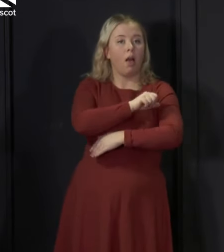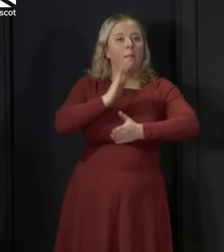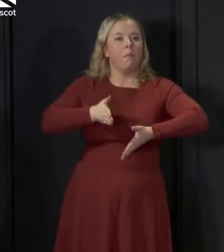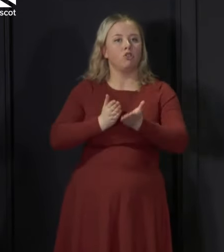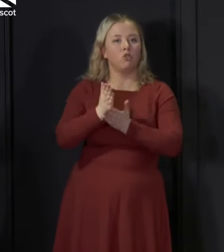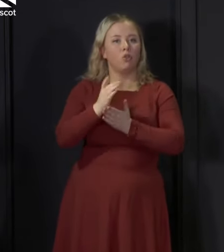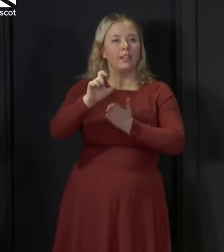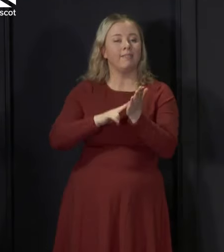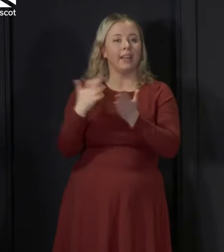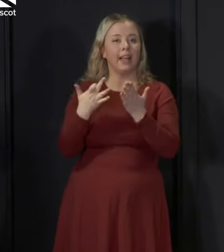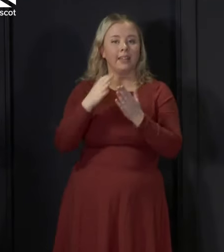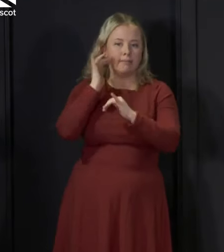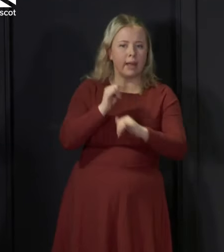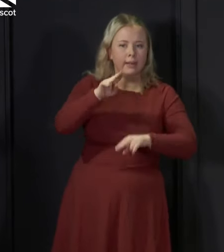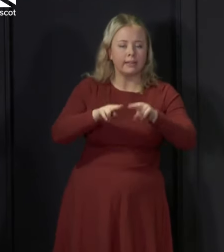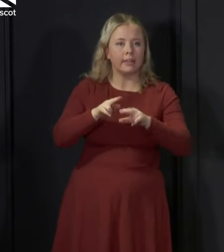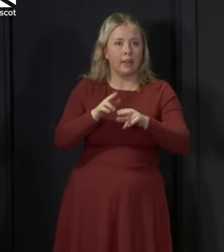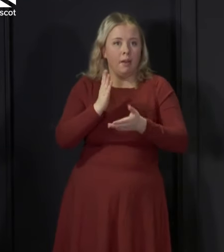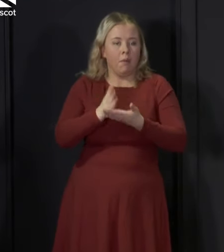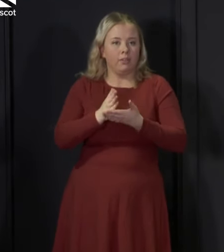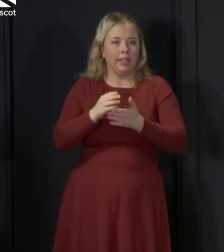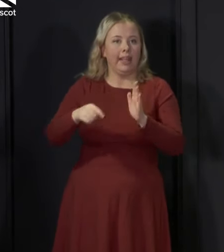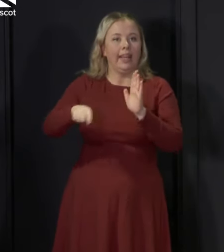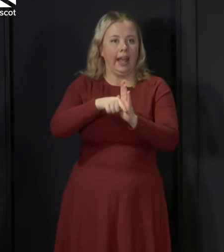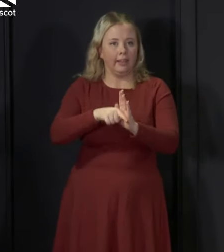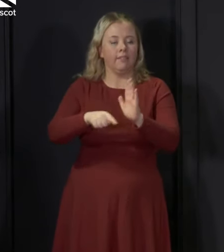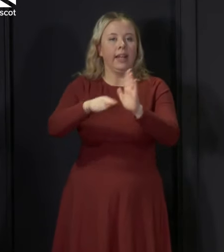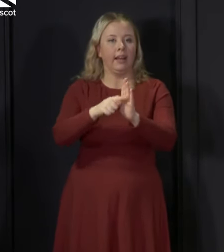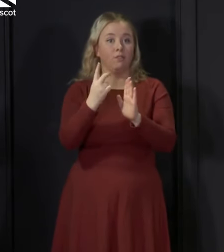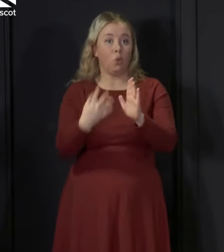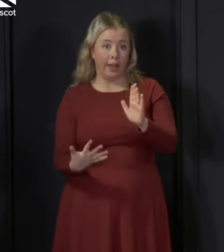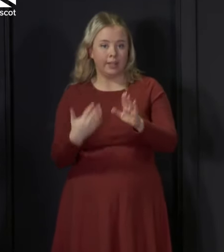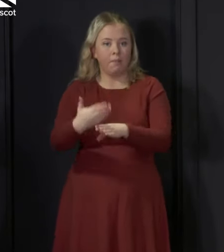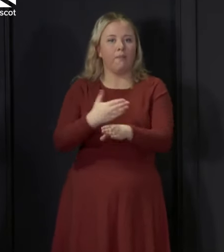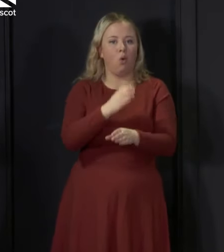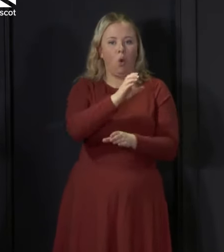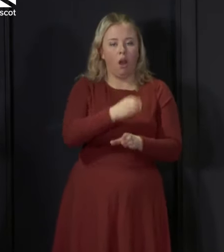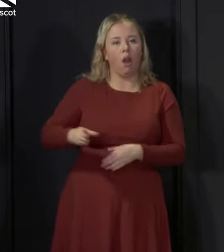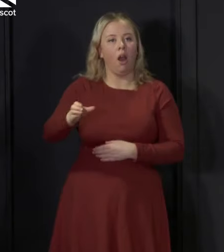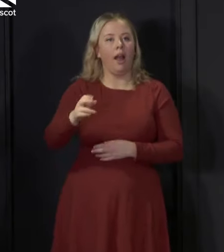into a care home, and all new admissions to care homes should be tested and isolated for 14 days.